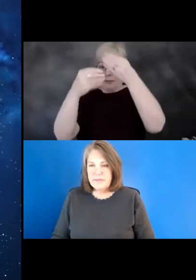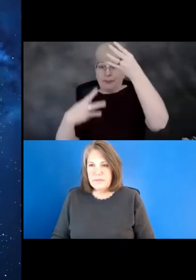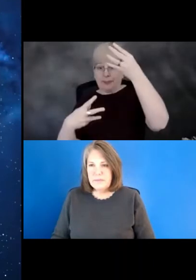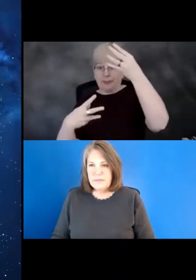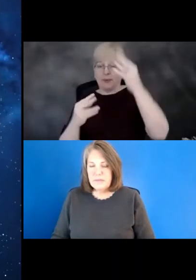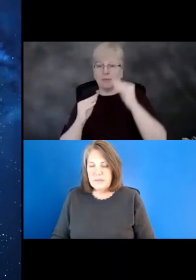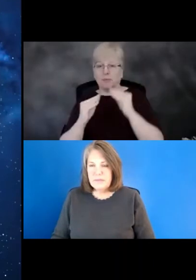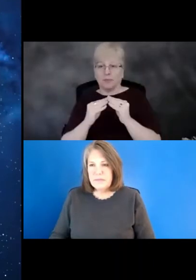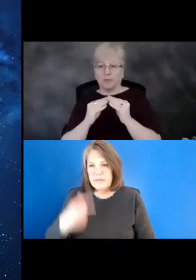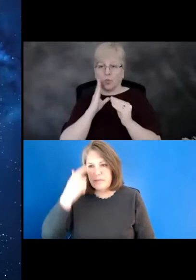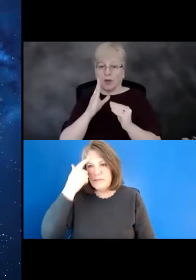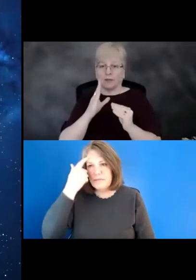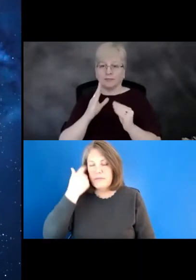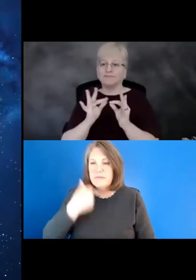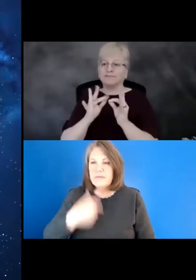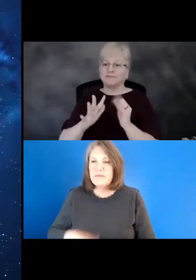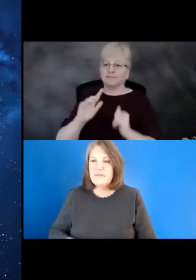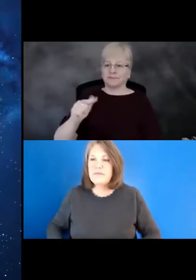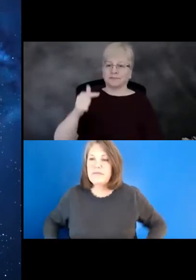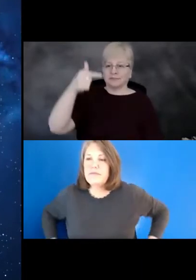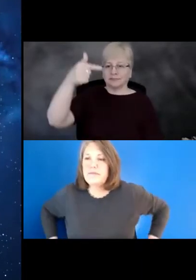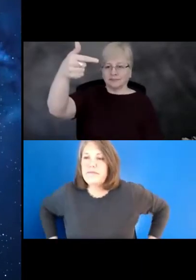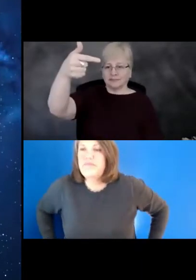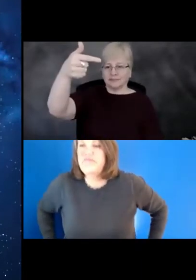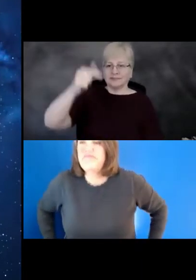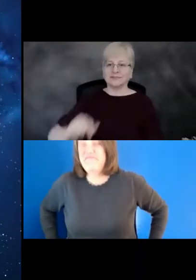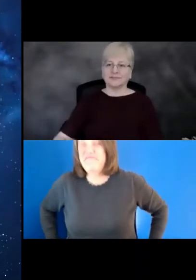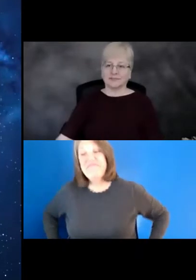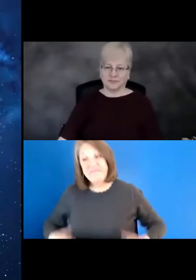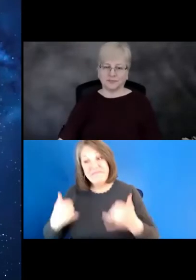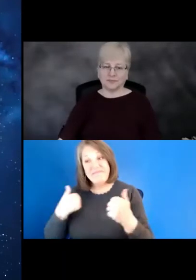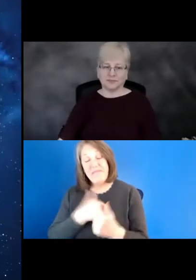about whatever the messages. 17:00:55 We recommend that you check the messages